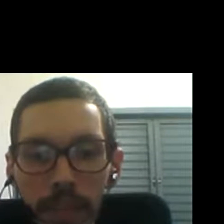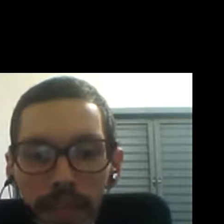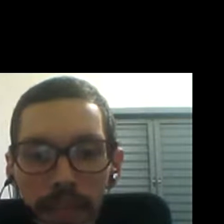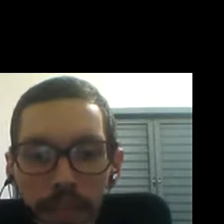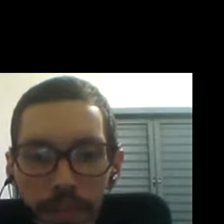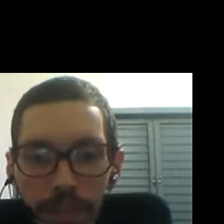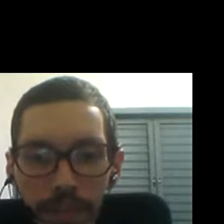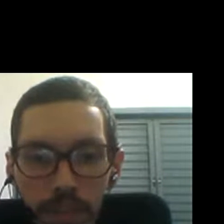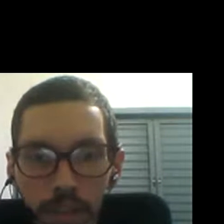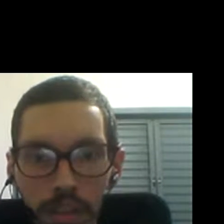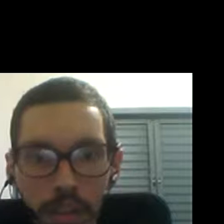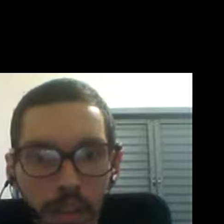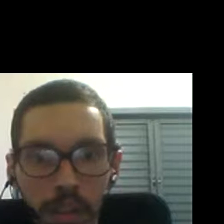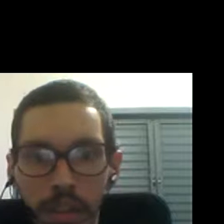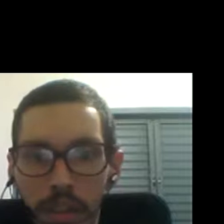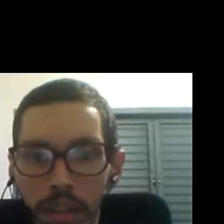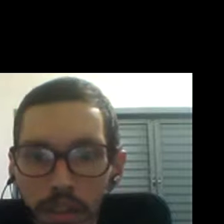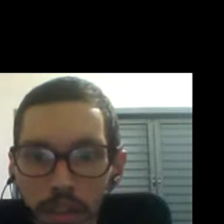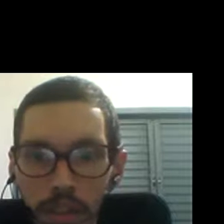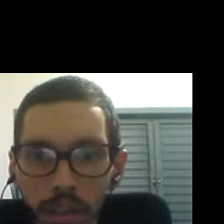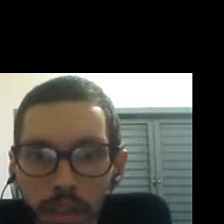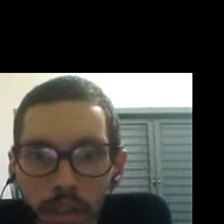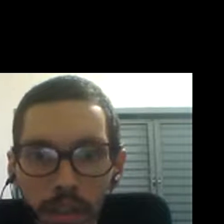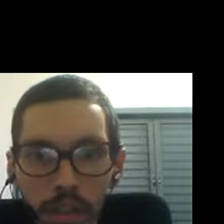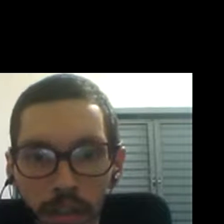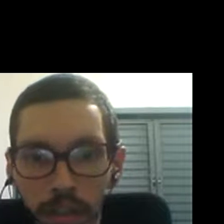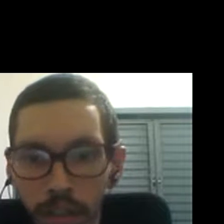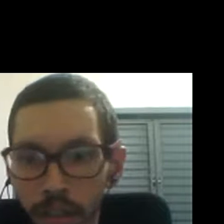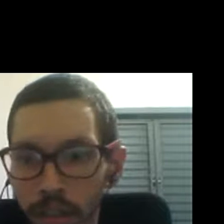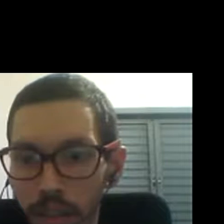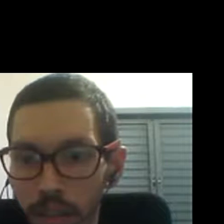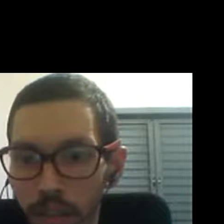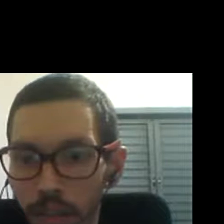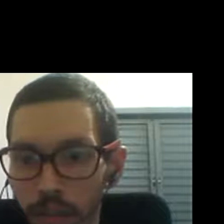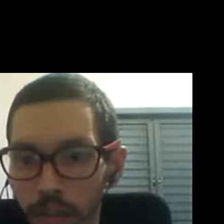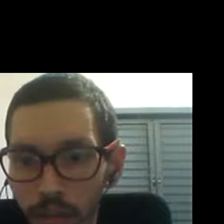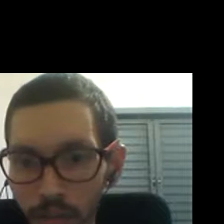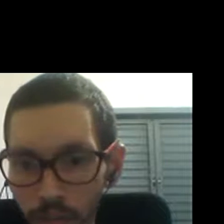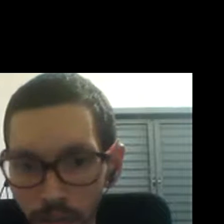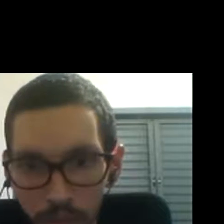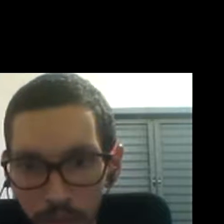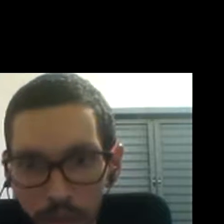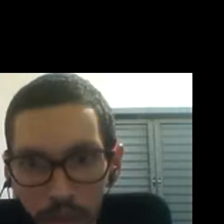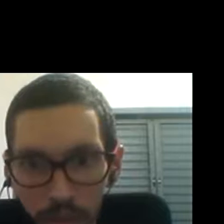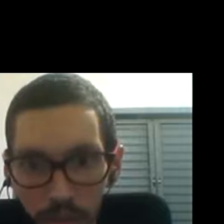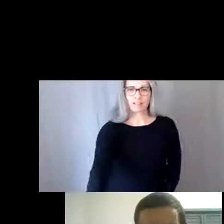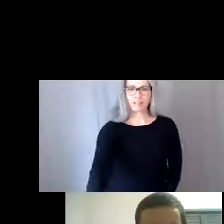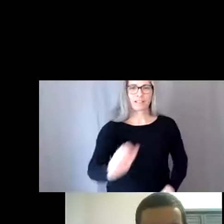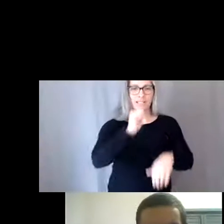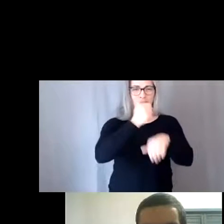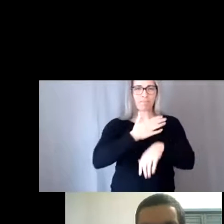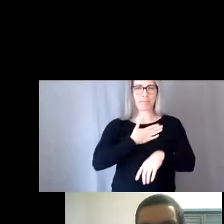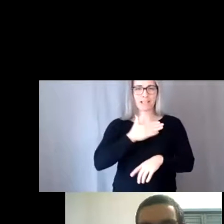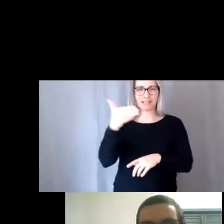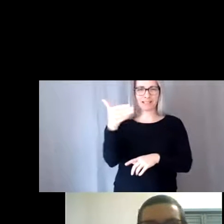my slides first